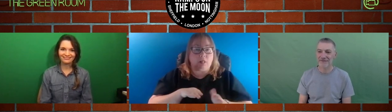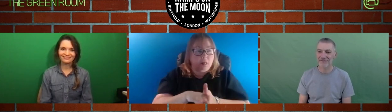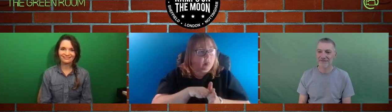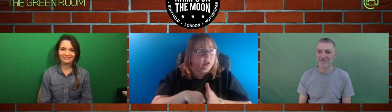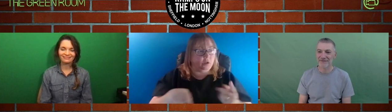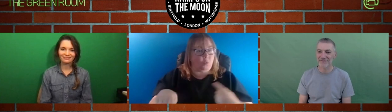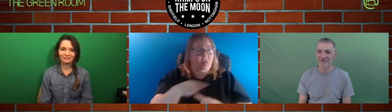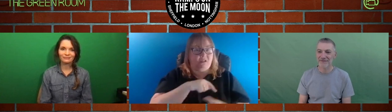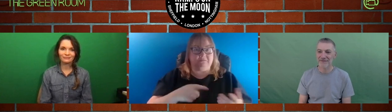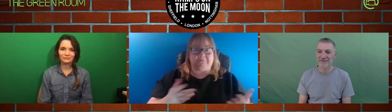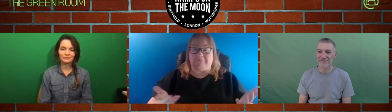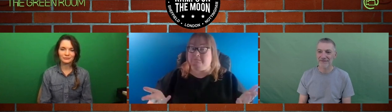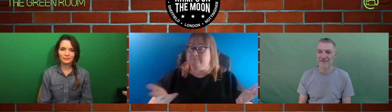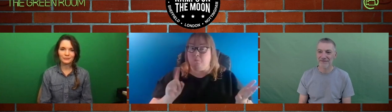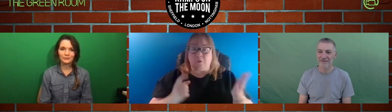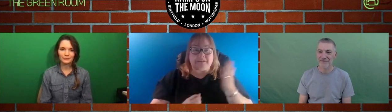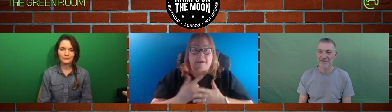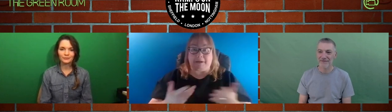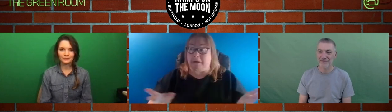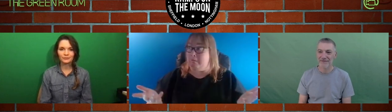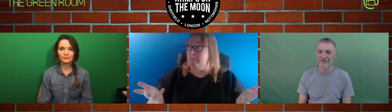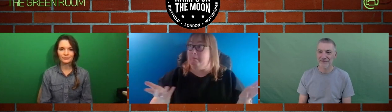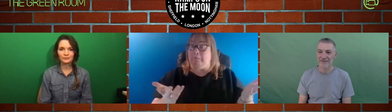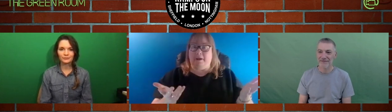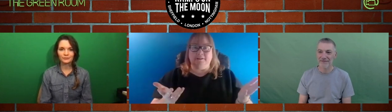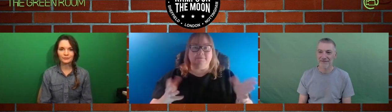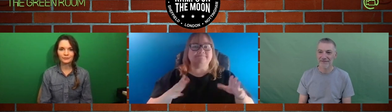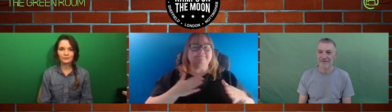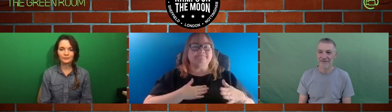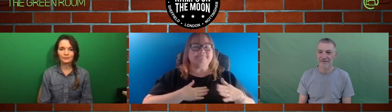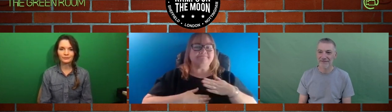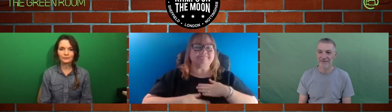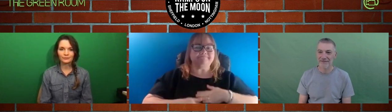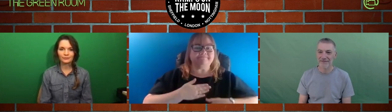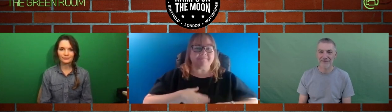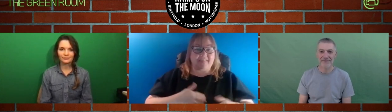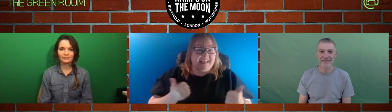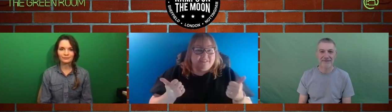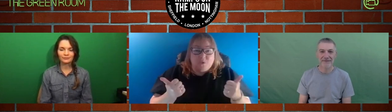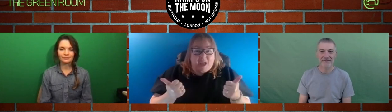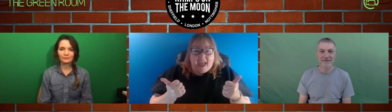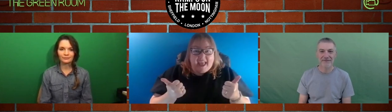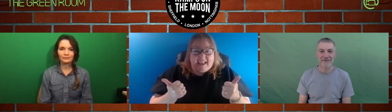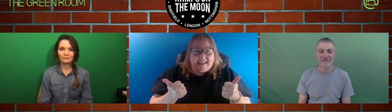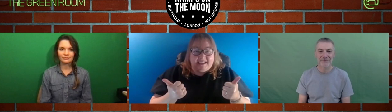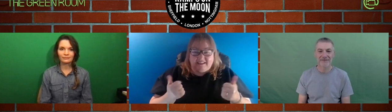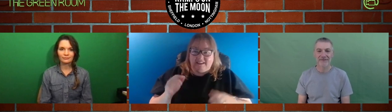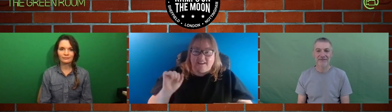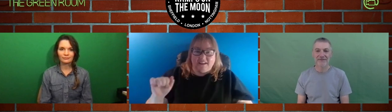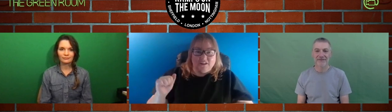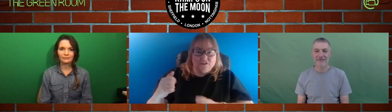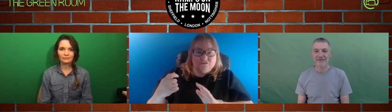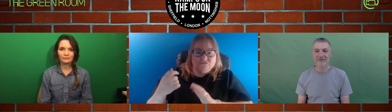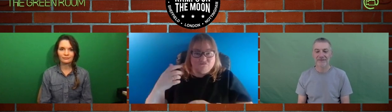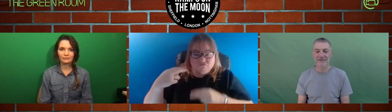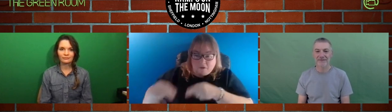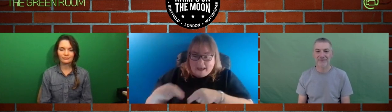thing for me was I had to learn that sometimes that was okay for Rebekah to be in the same boat as everyone else which is like, a little